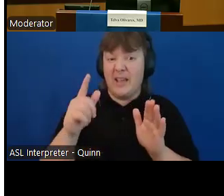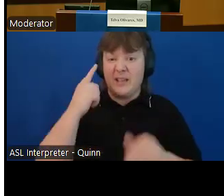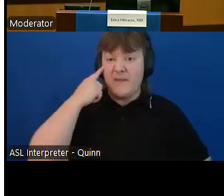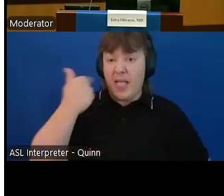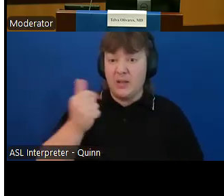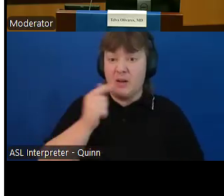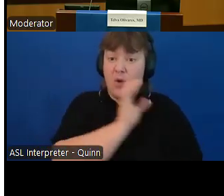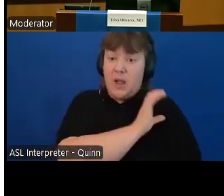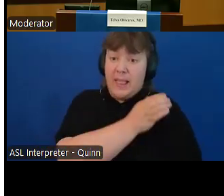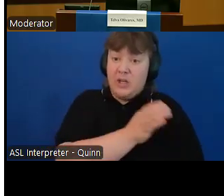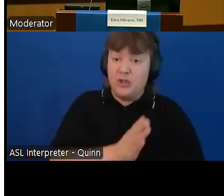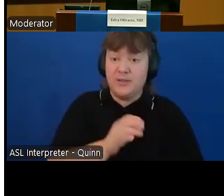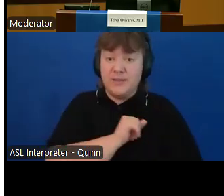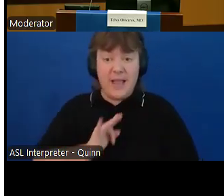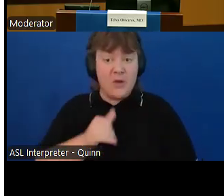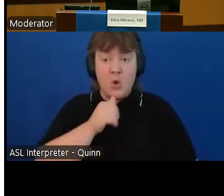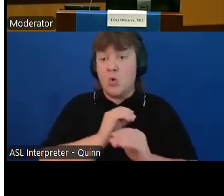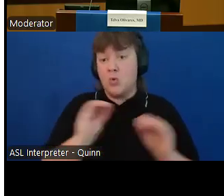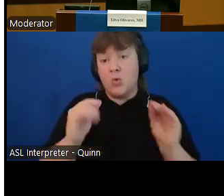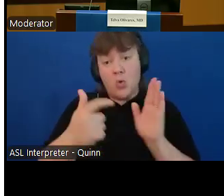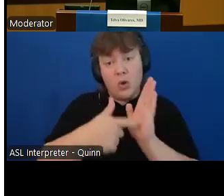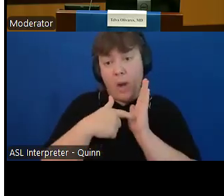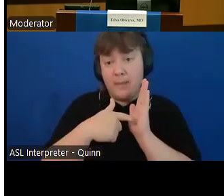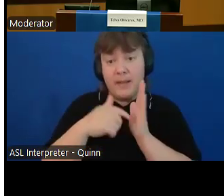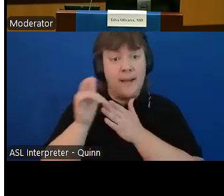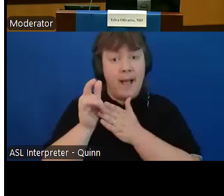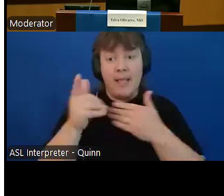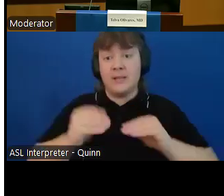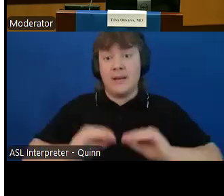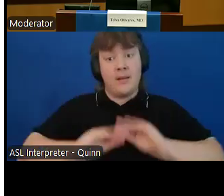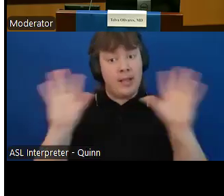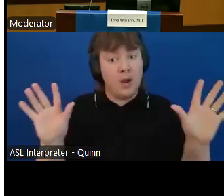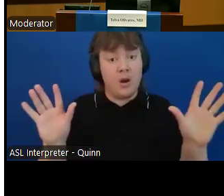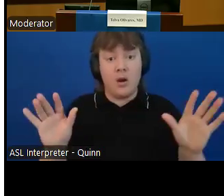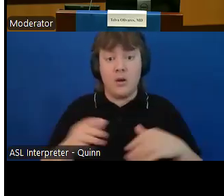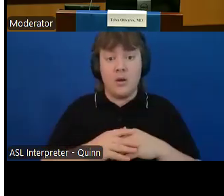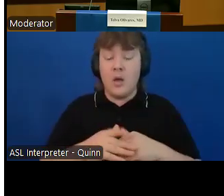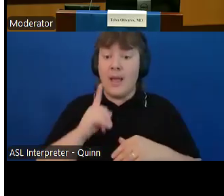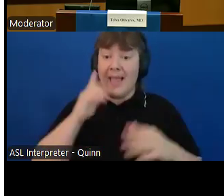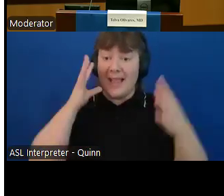requirement that they do so. The guideline is very clear about this. People can opt in, can opt out